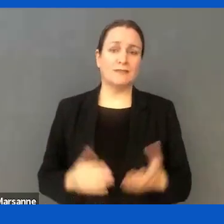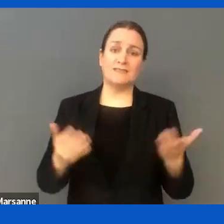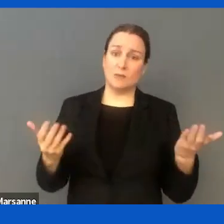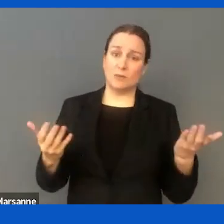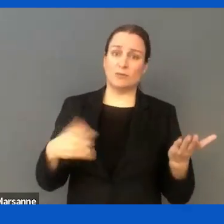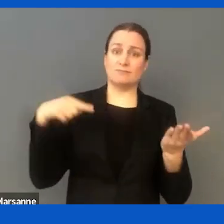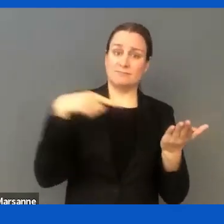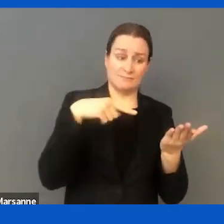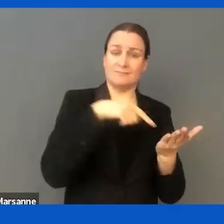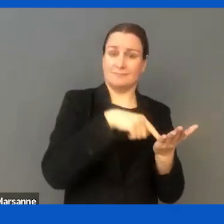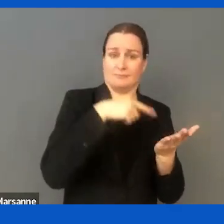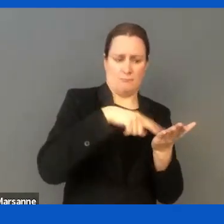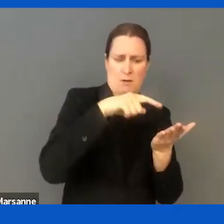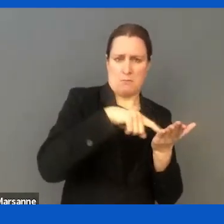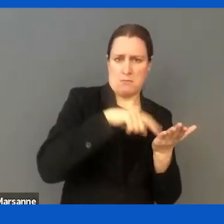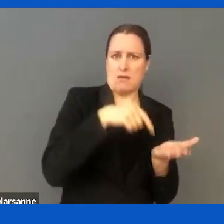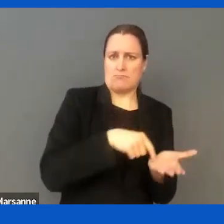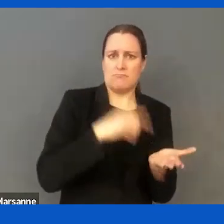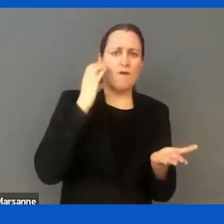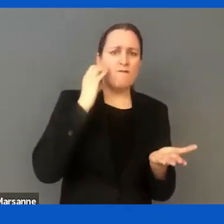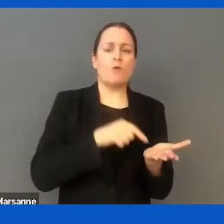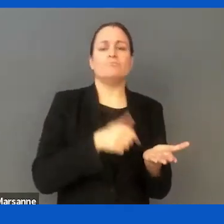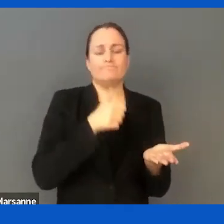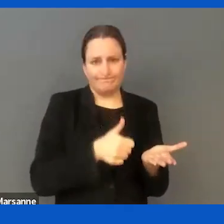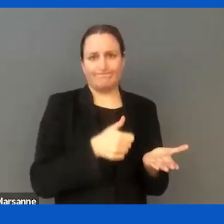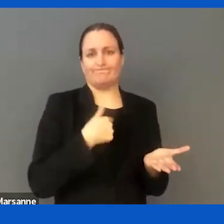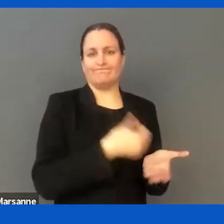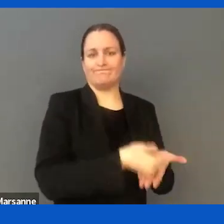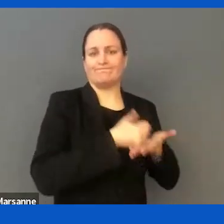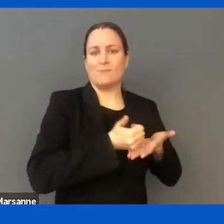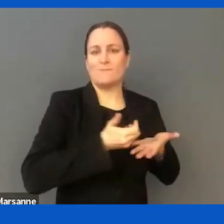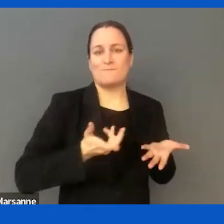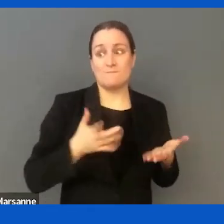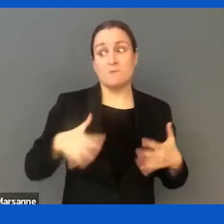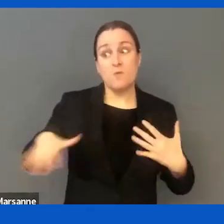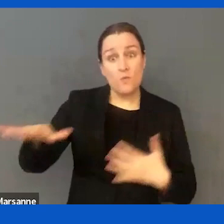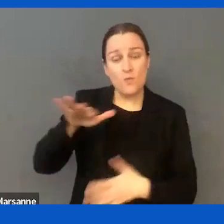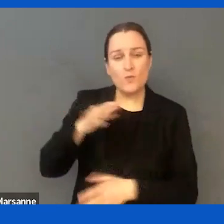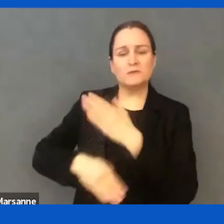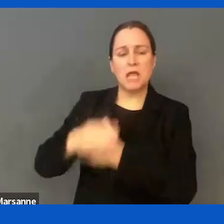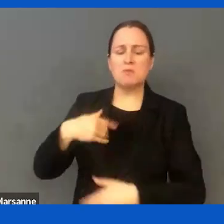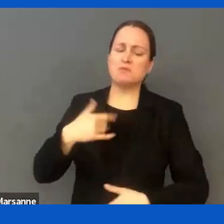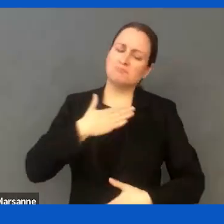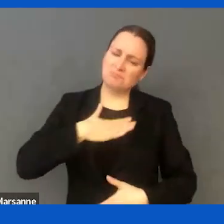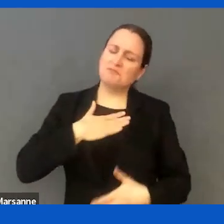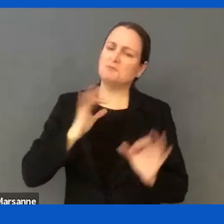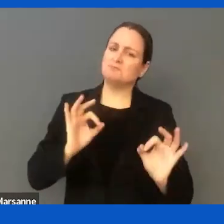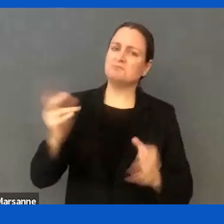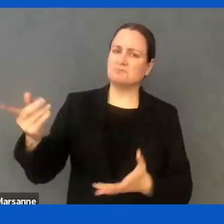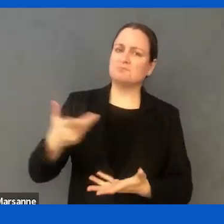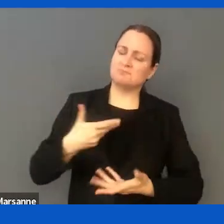a very supportive thing for them. Another one of the organizations, a facility out of France and